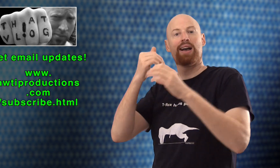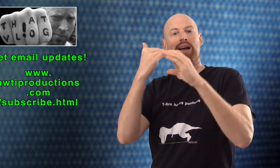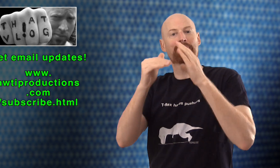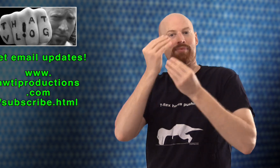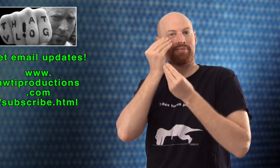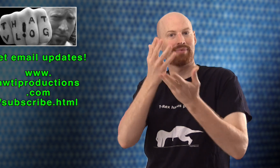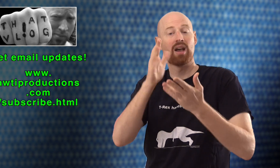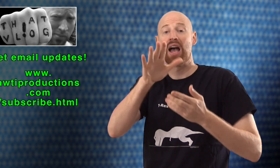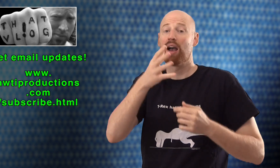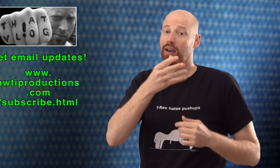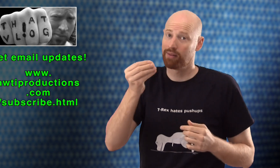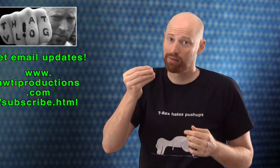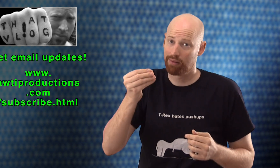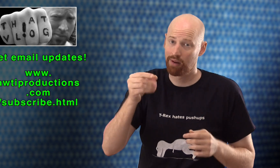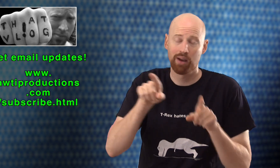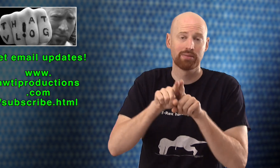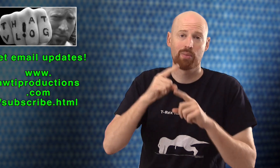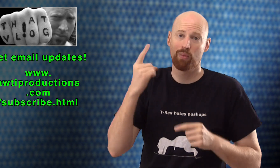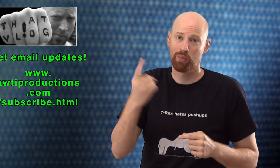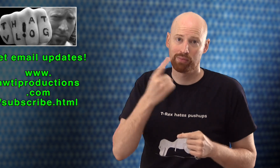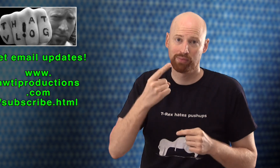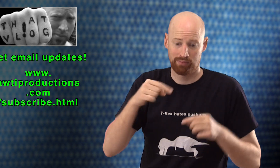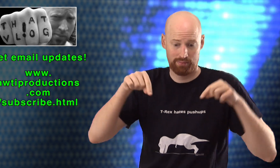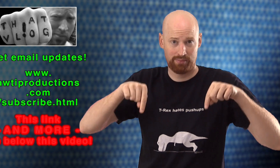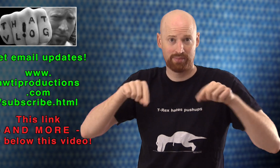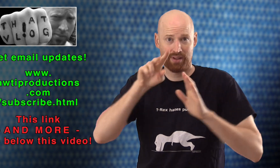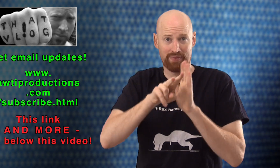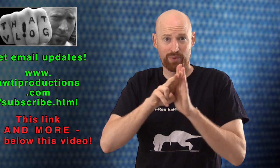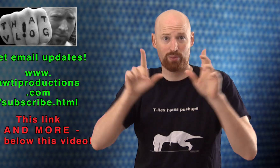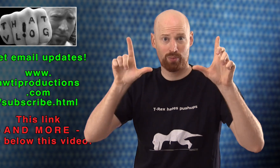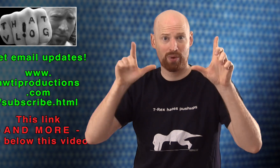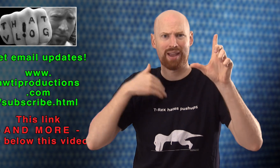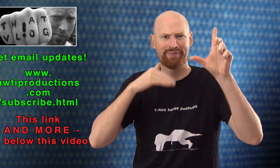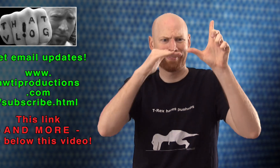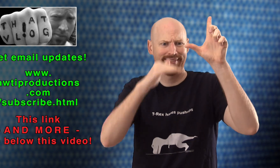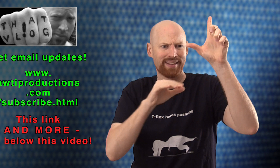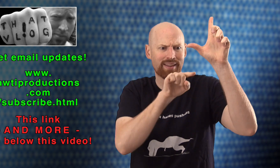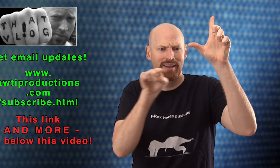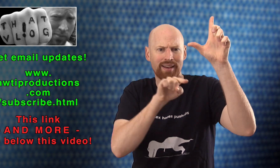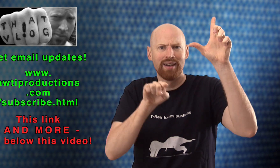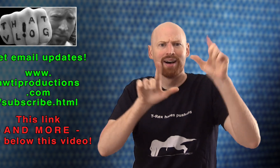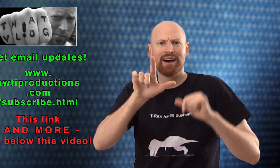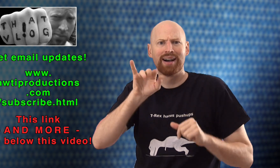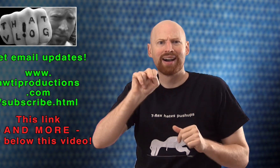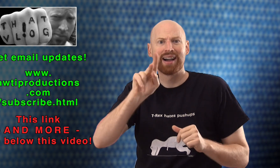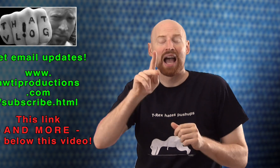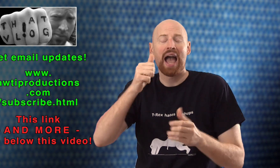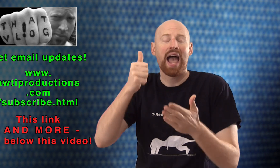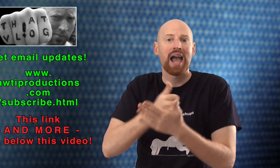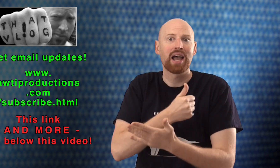whenever I post a new vlog. And, as always, in the description area below this video, you can find